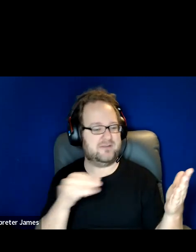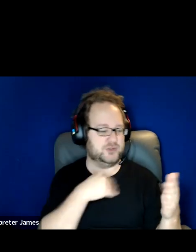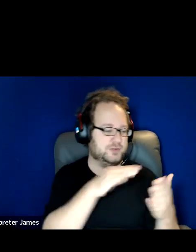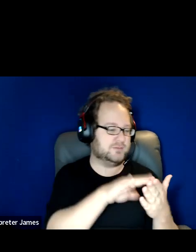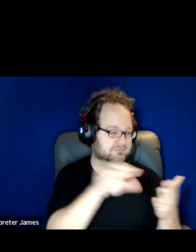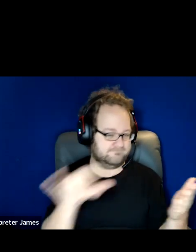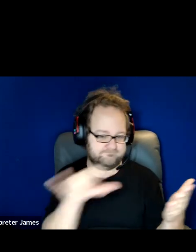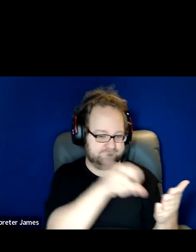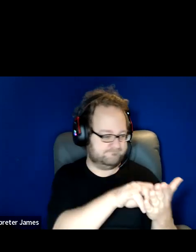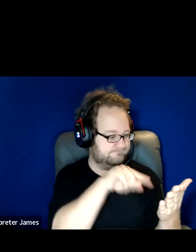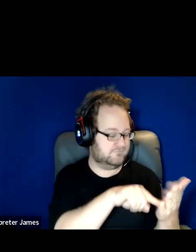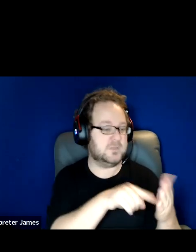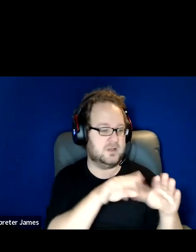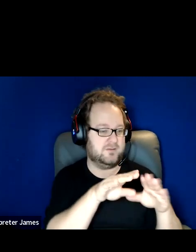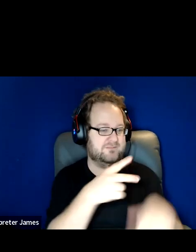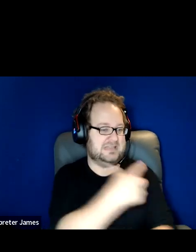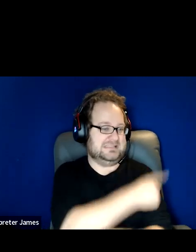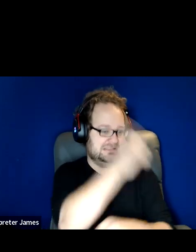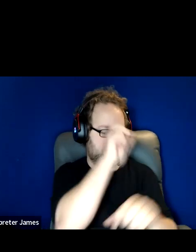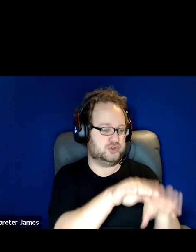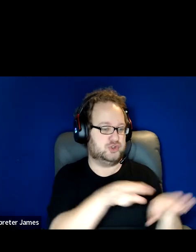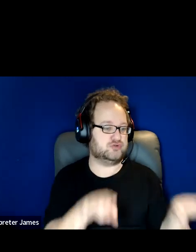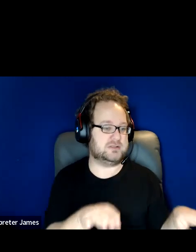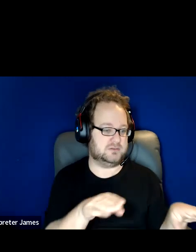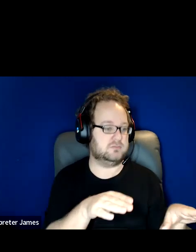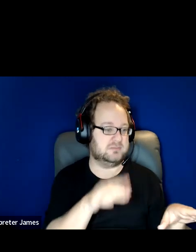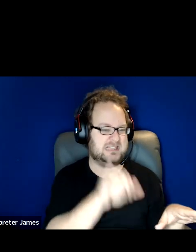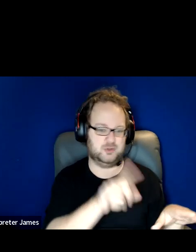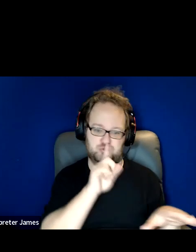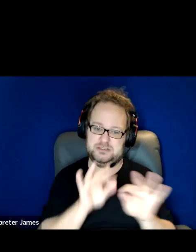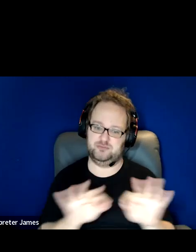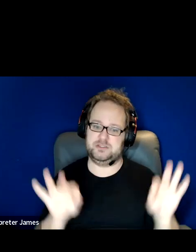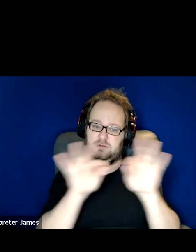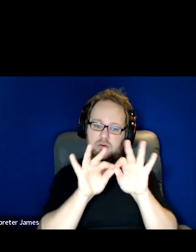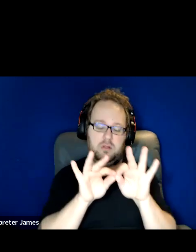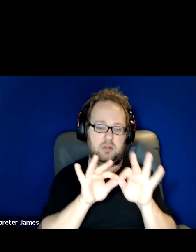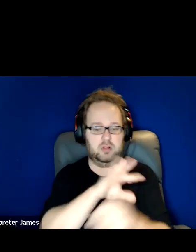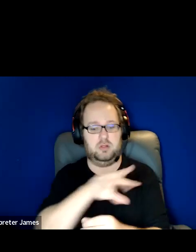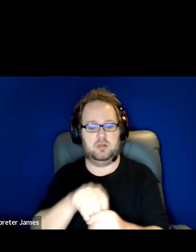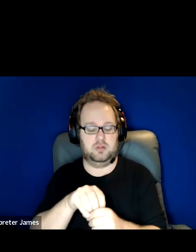and we believe this is a really critical step to having a comprehensive immunization program.